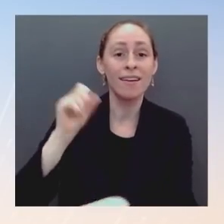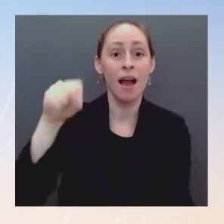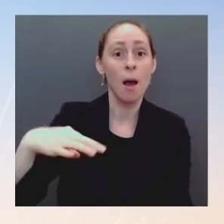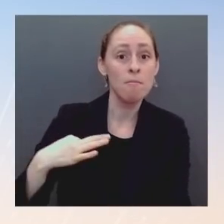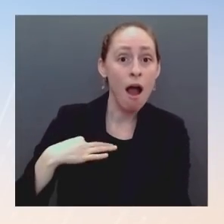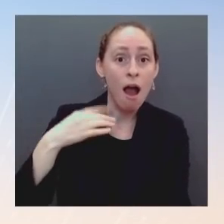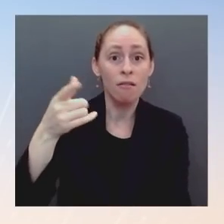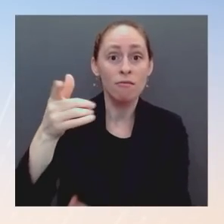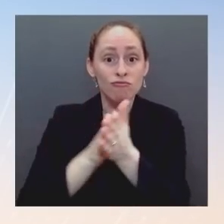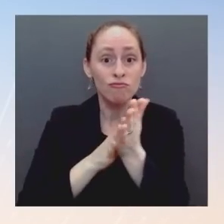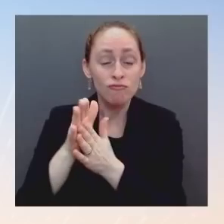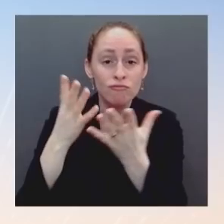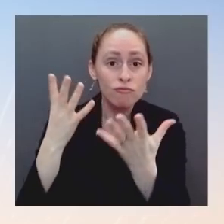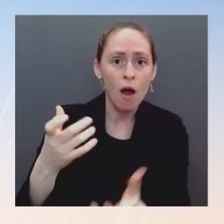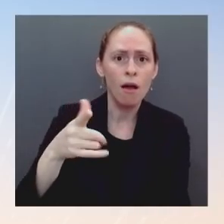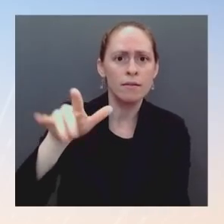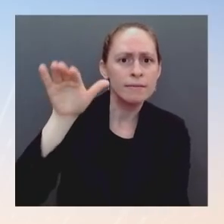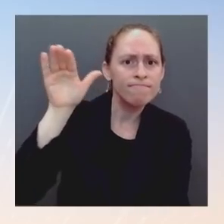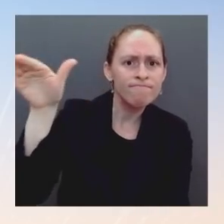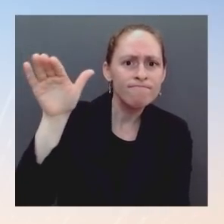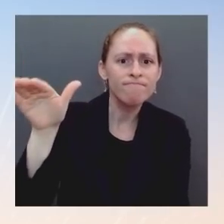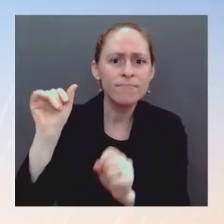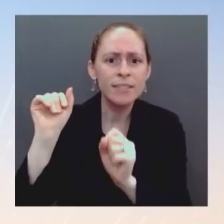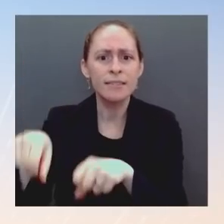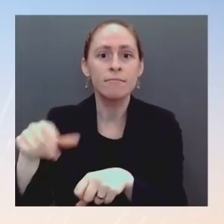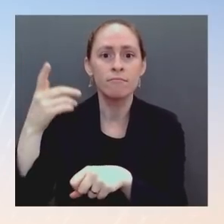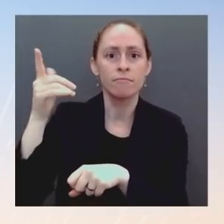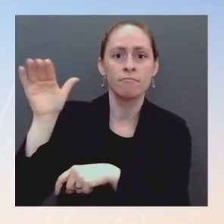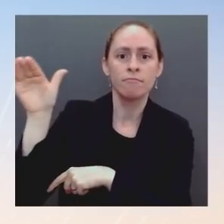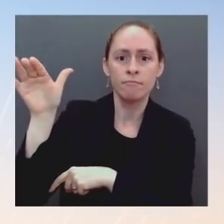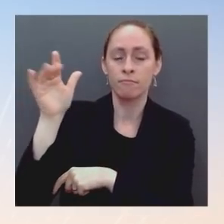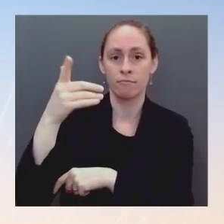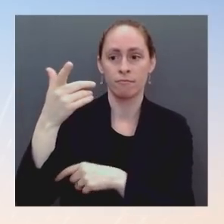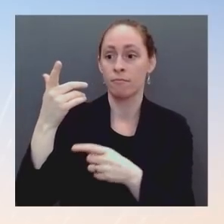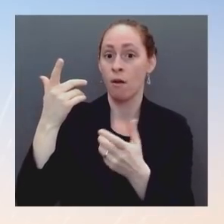who may have more limited municipal capacity to navigate funding programs available.